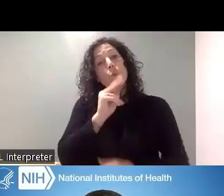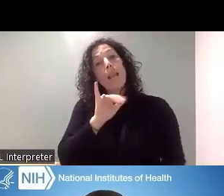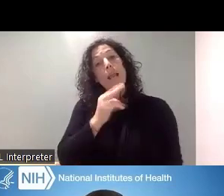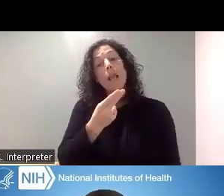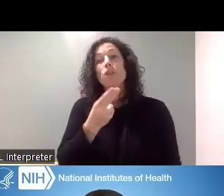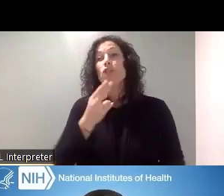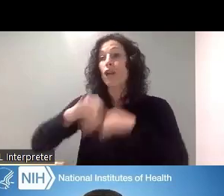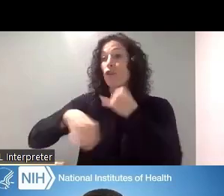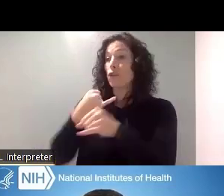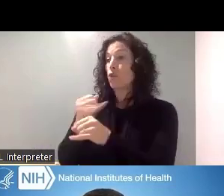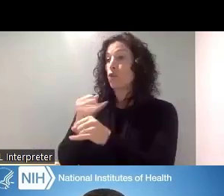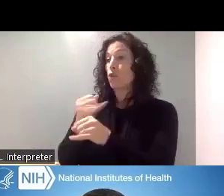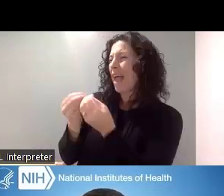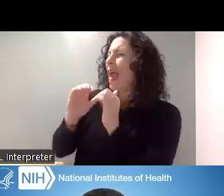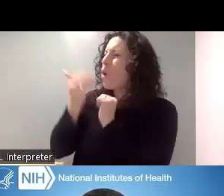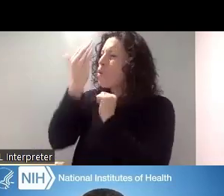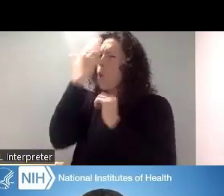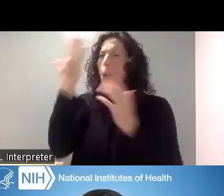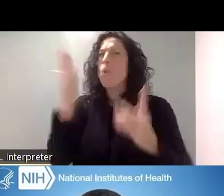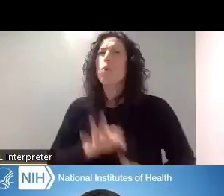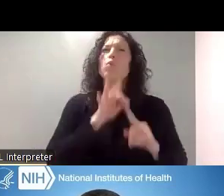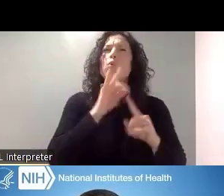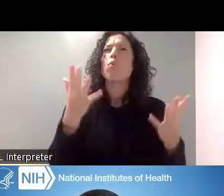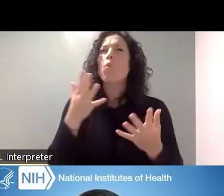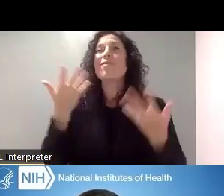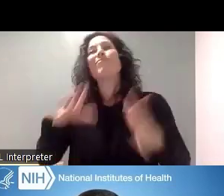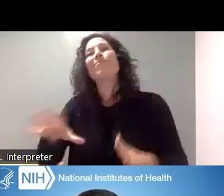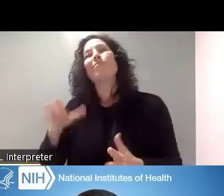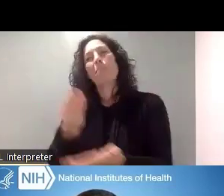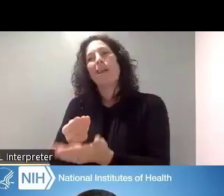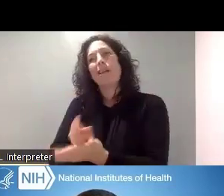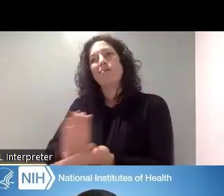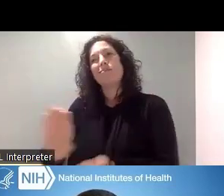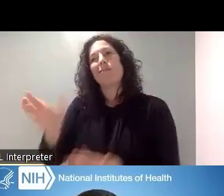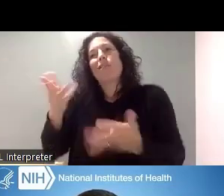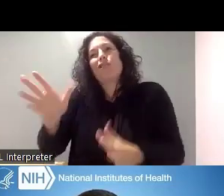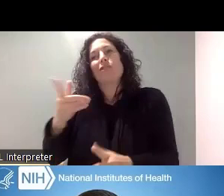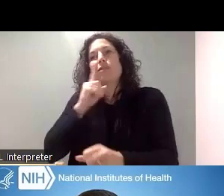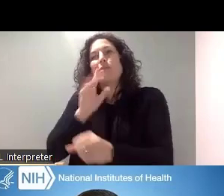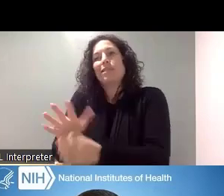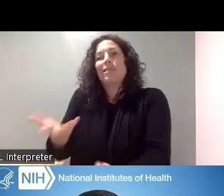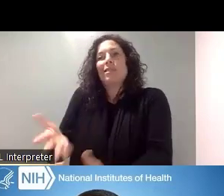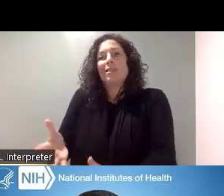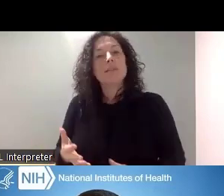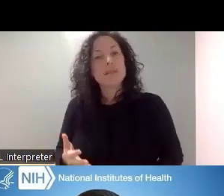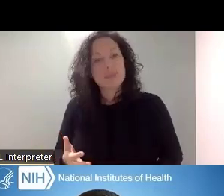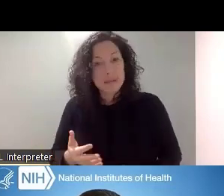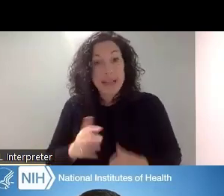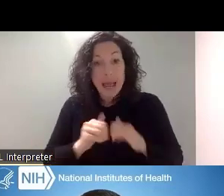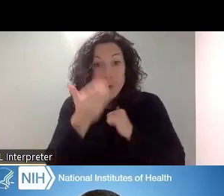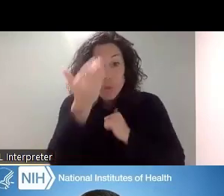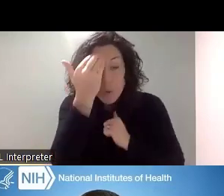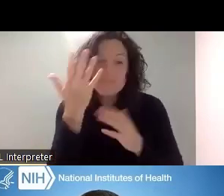how do you know what's unique and what's already being funded? Well, fortunately, there's an excellent tool called NIH